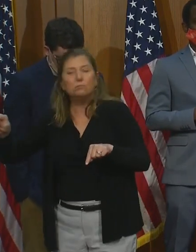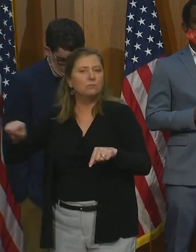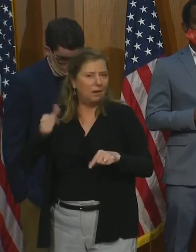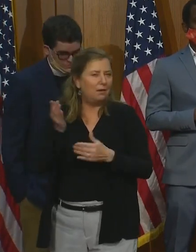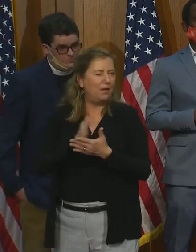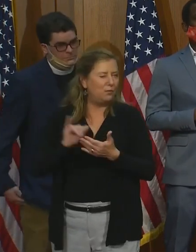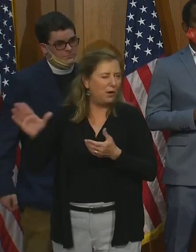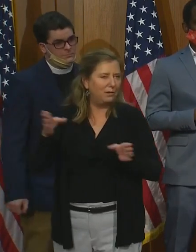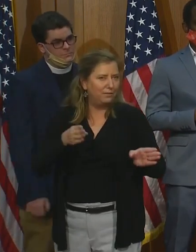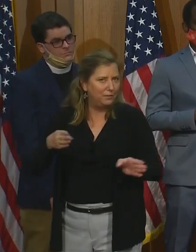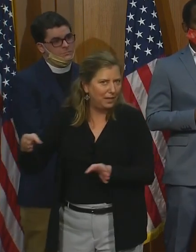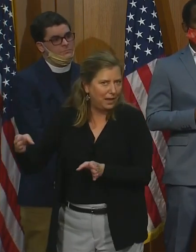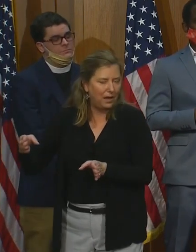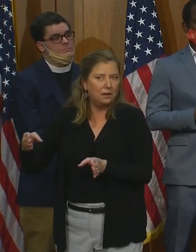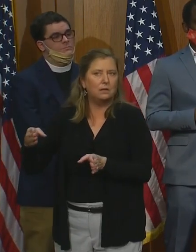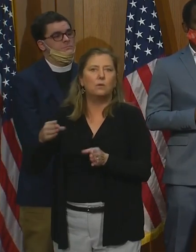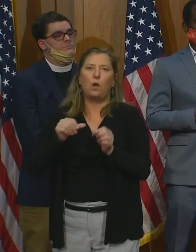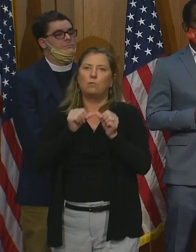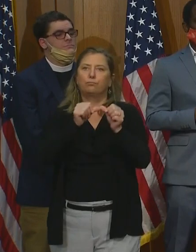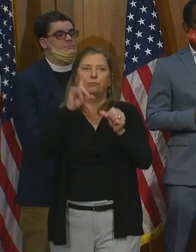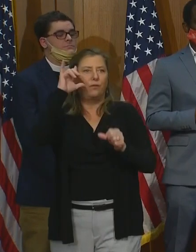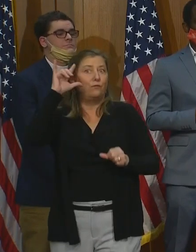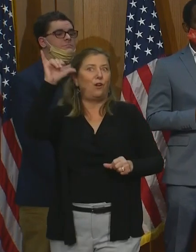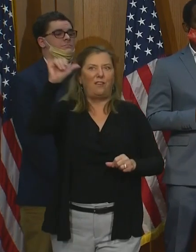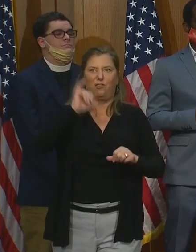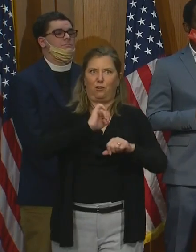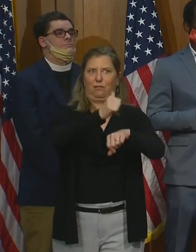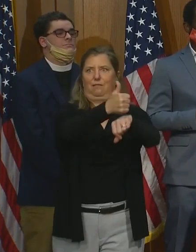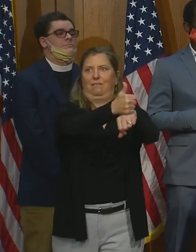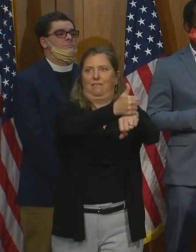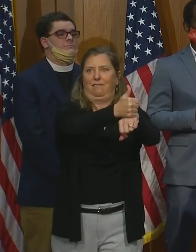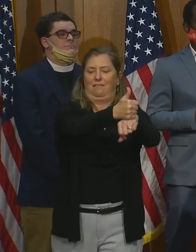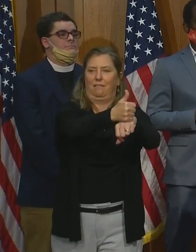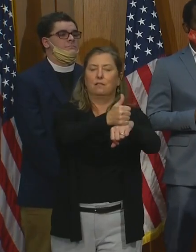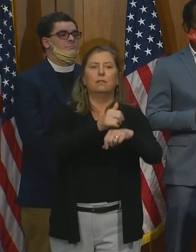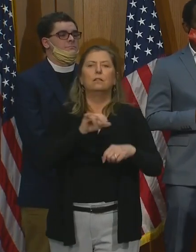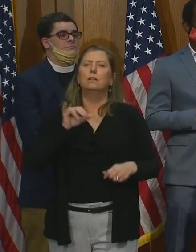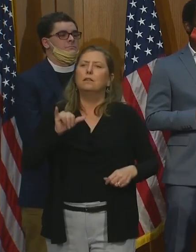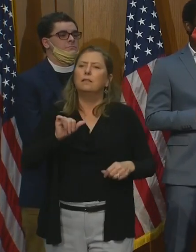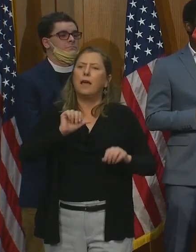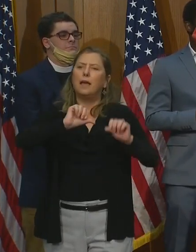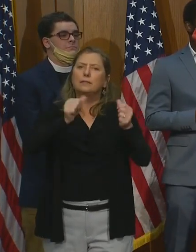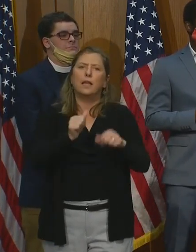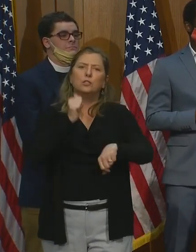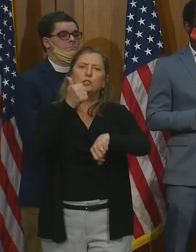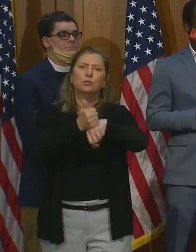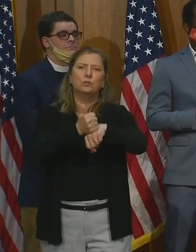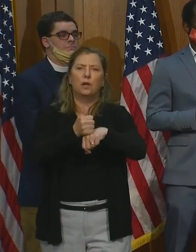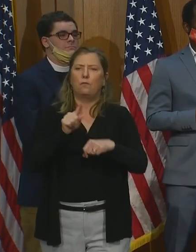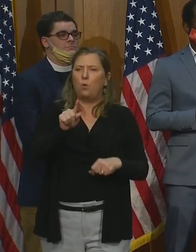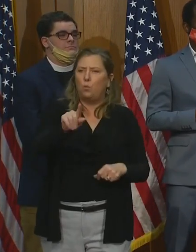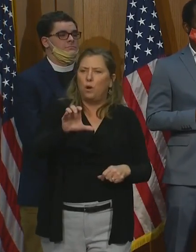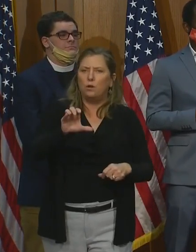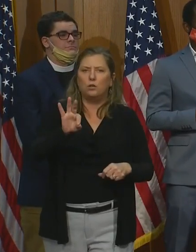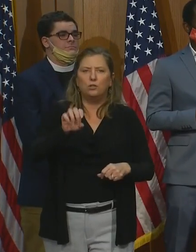UNLIKE MOST OTHER STATUTE THAT WAS ANOTHER PART OF THE PLAN TO